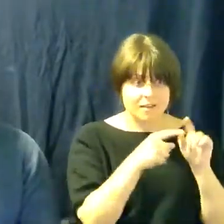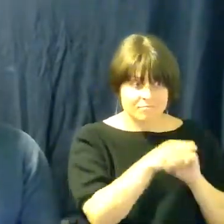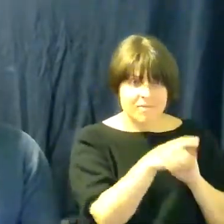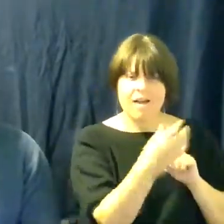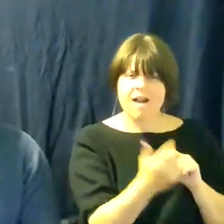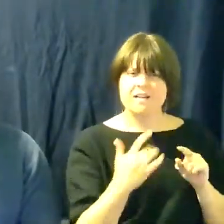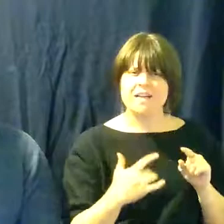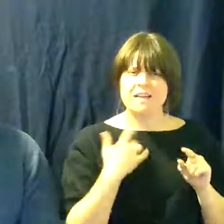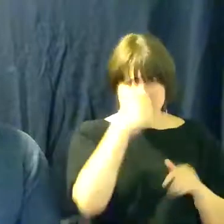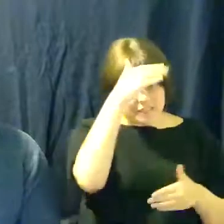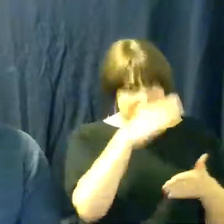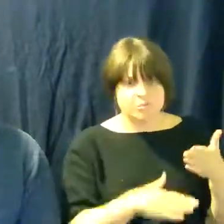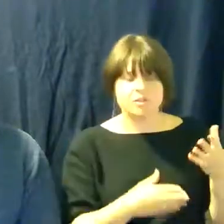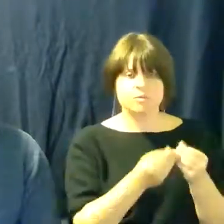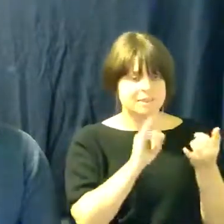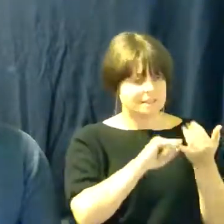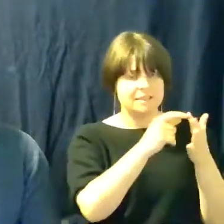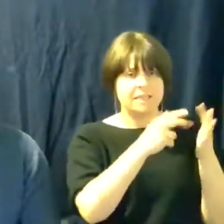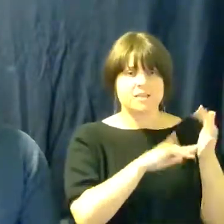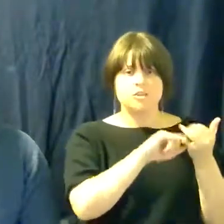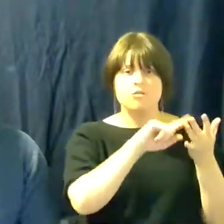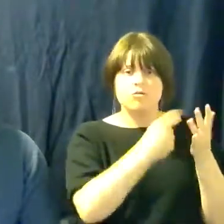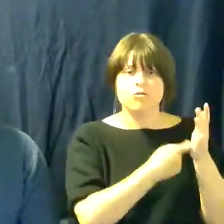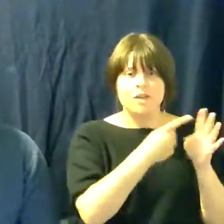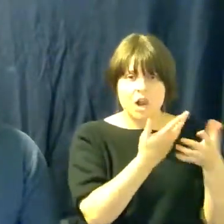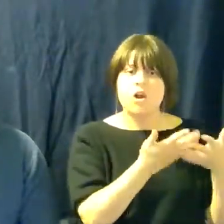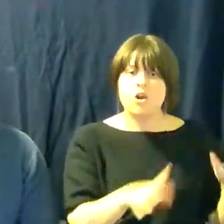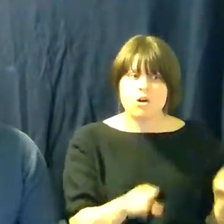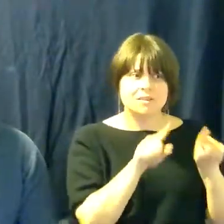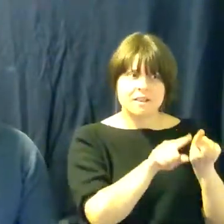impacts of deafblindness by having access to peers